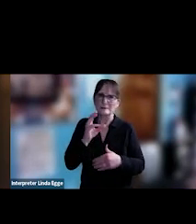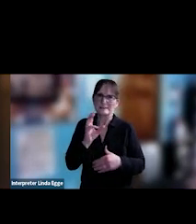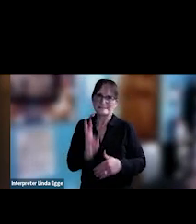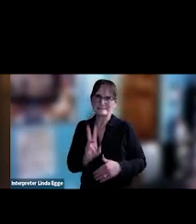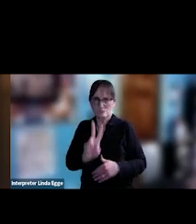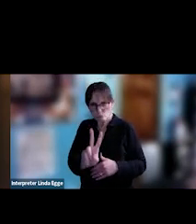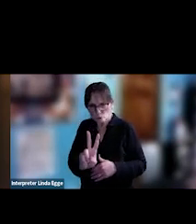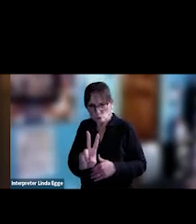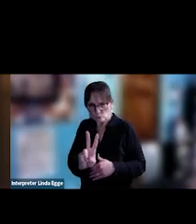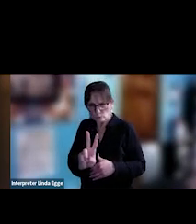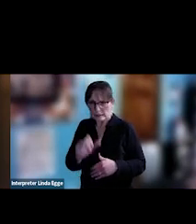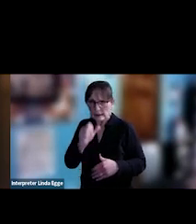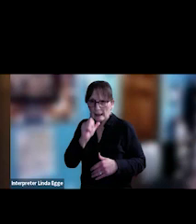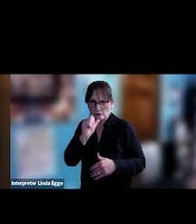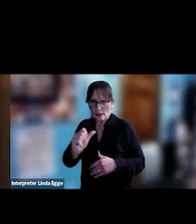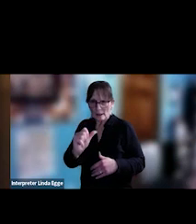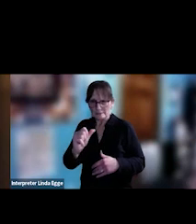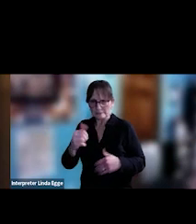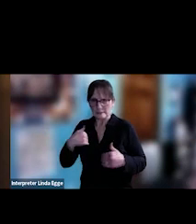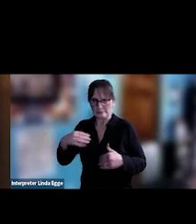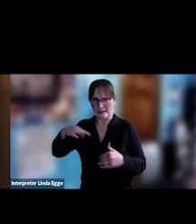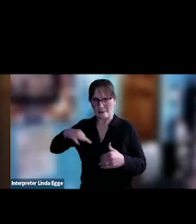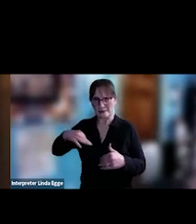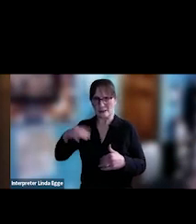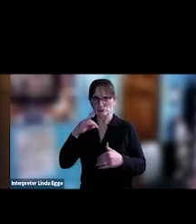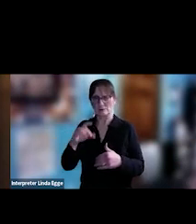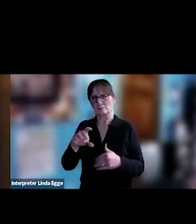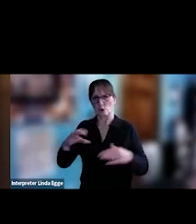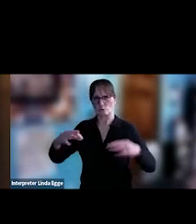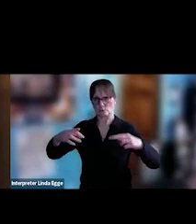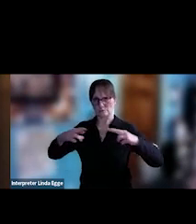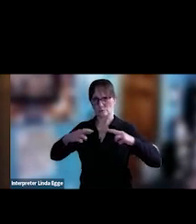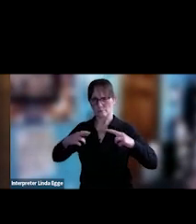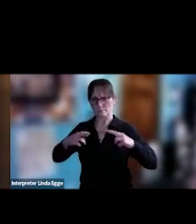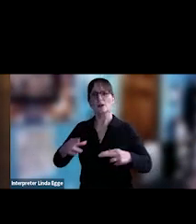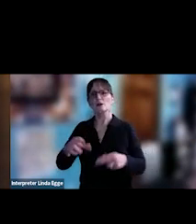you haven't filed a retirement application, the SSA is going to contact the claimant